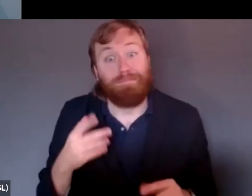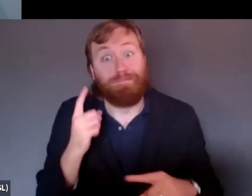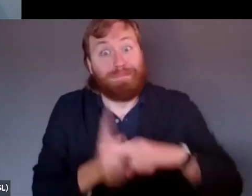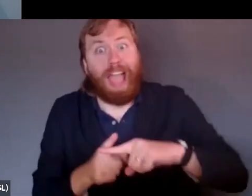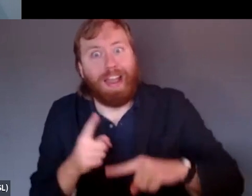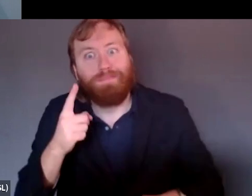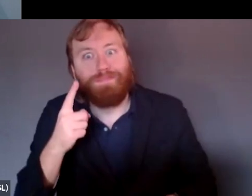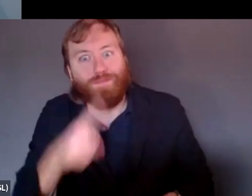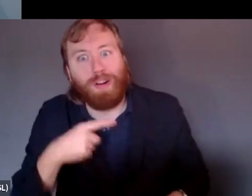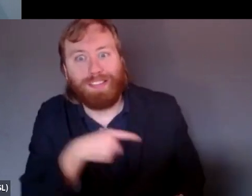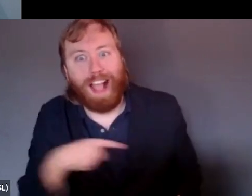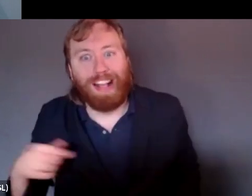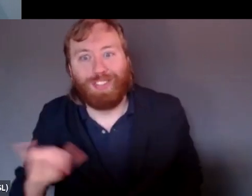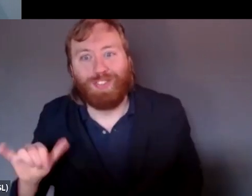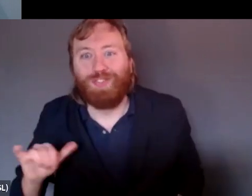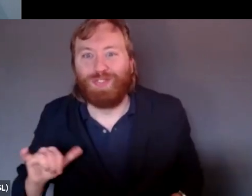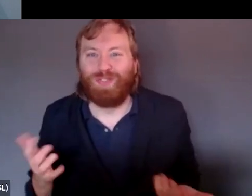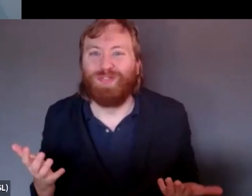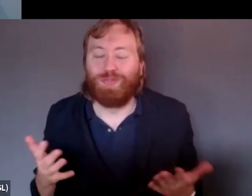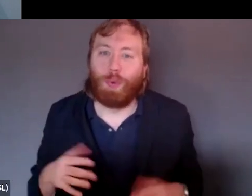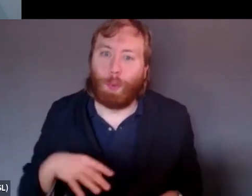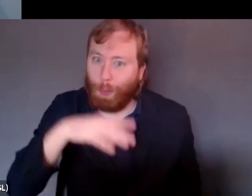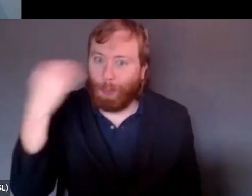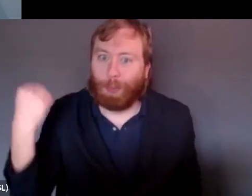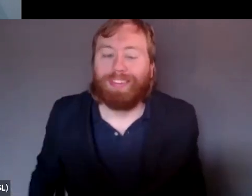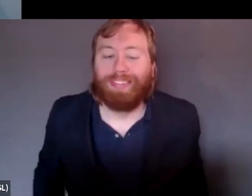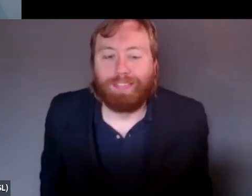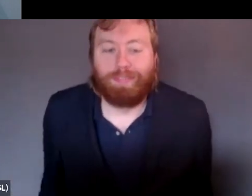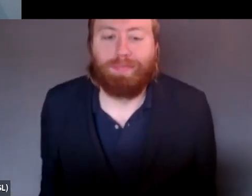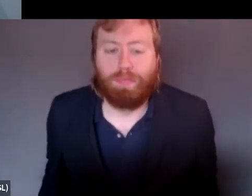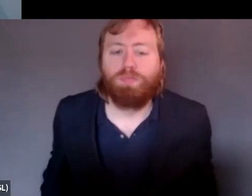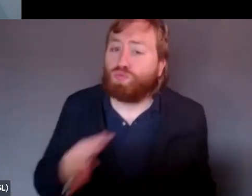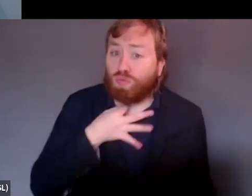Do you include accessibility QA in your designs? We do. We do it for--